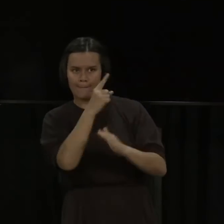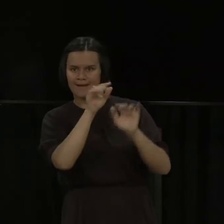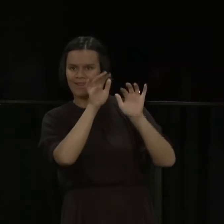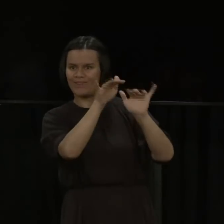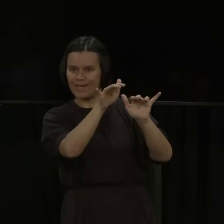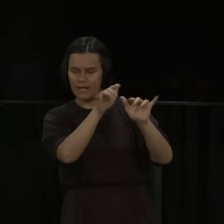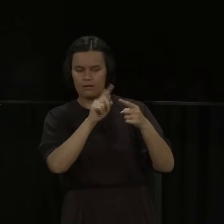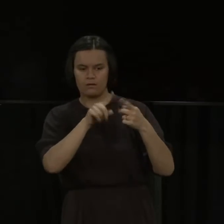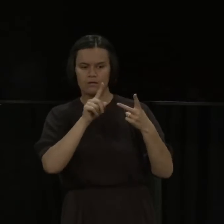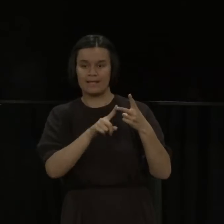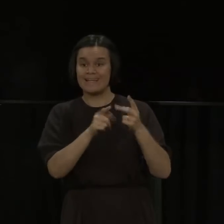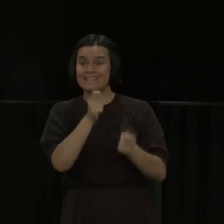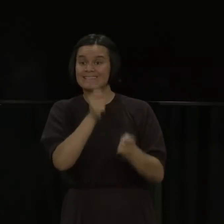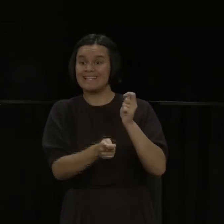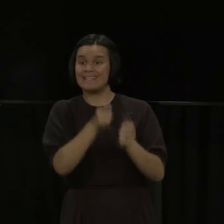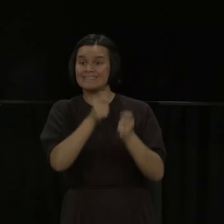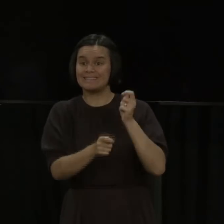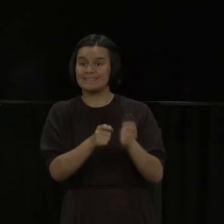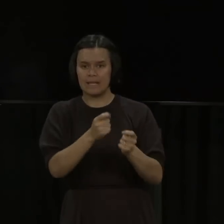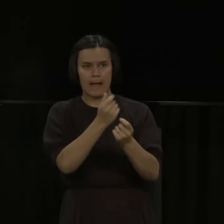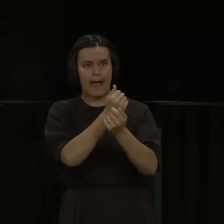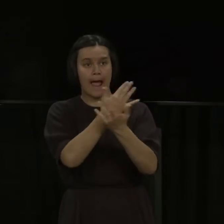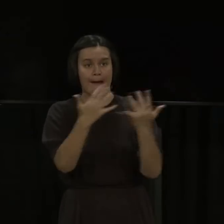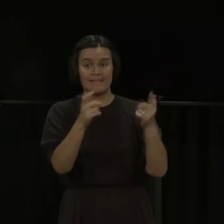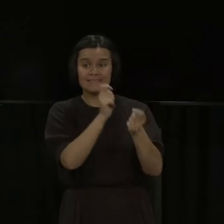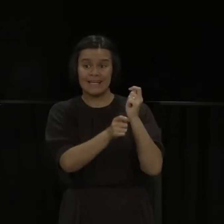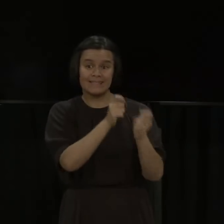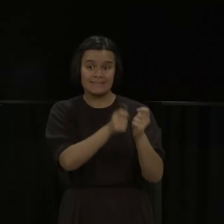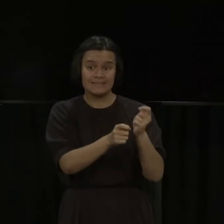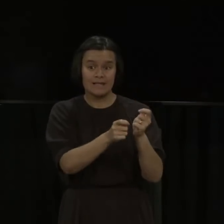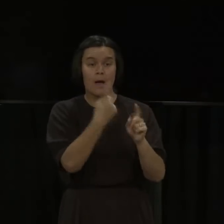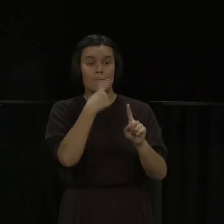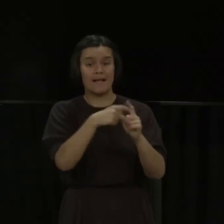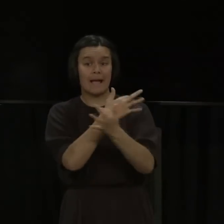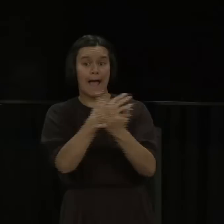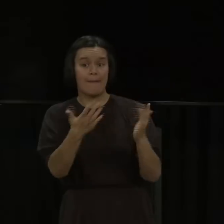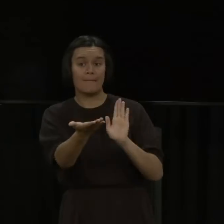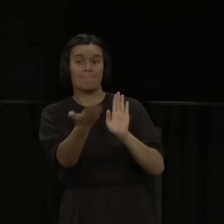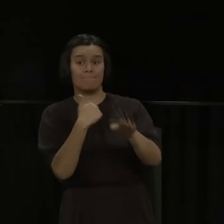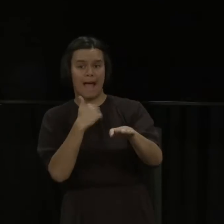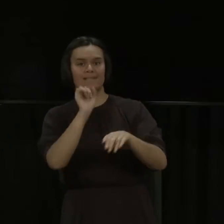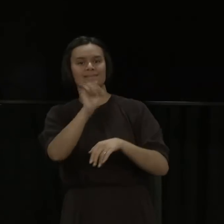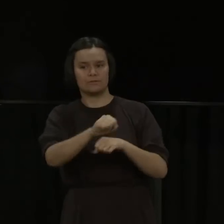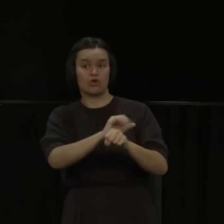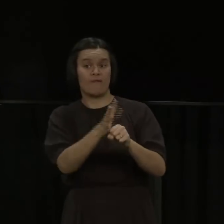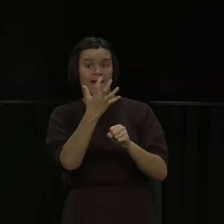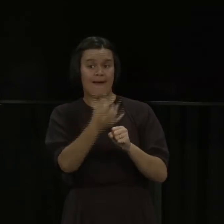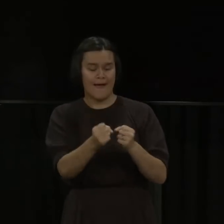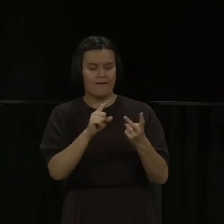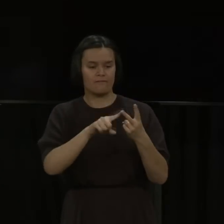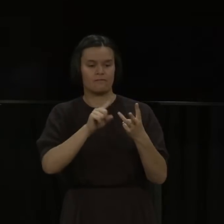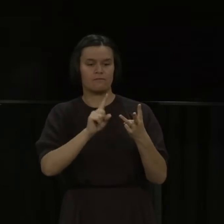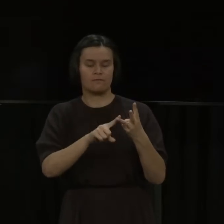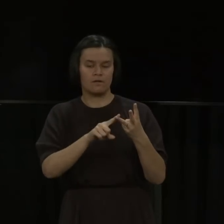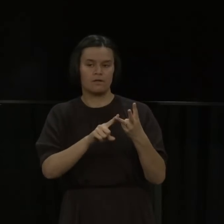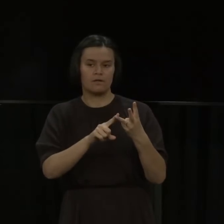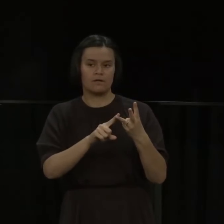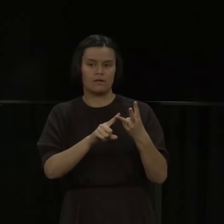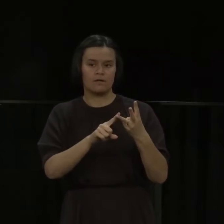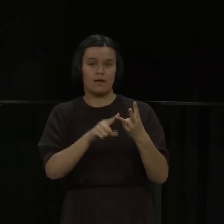can't remember it all at the